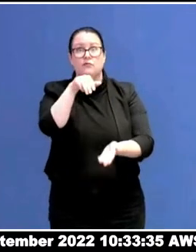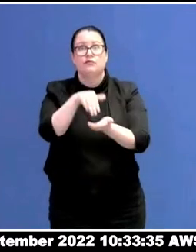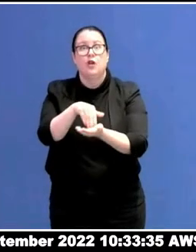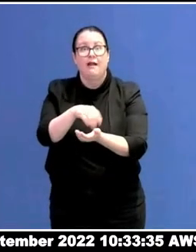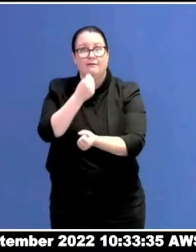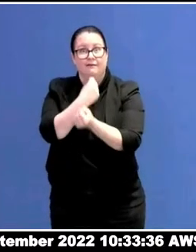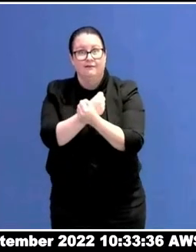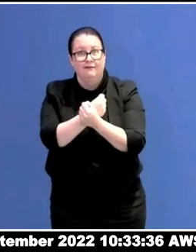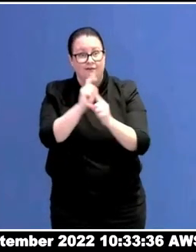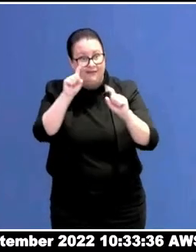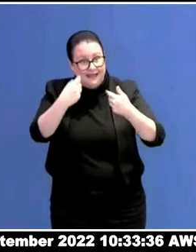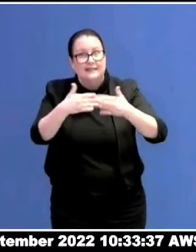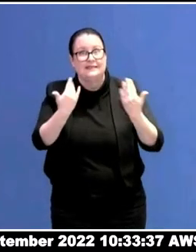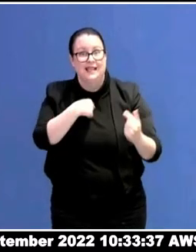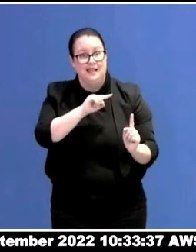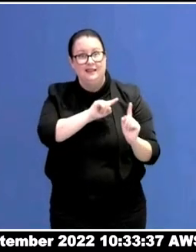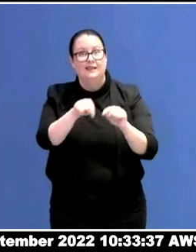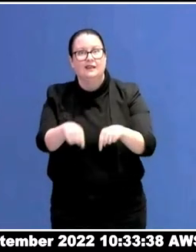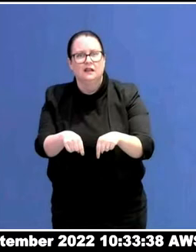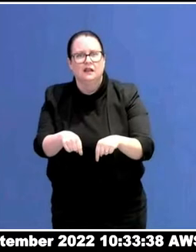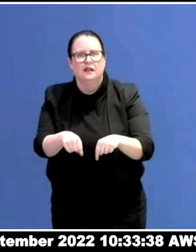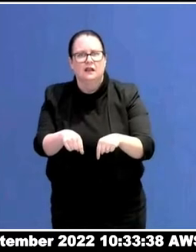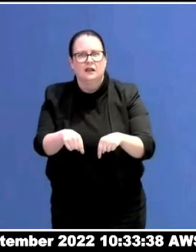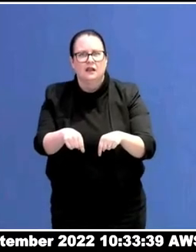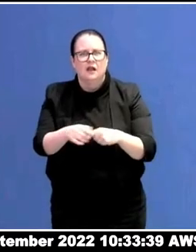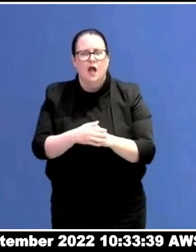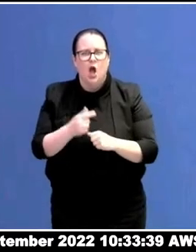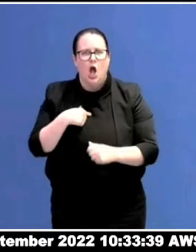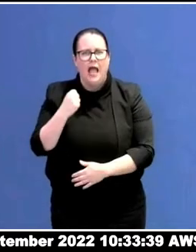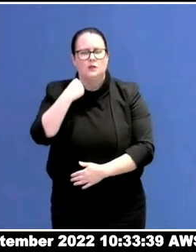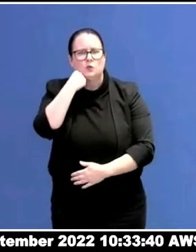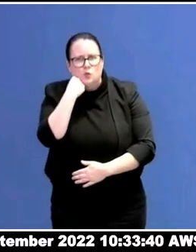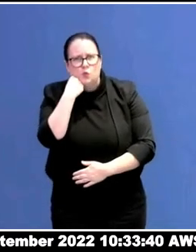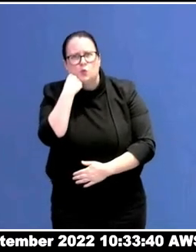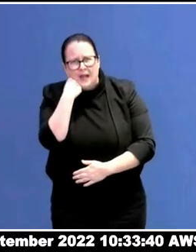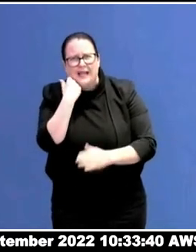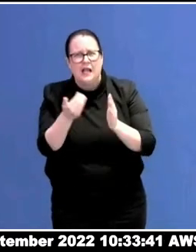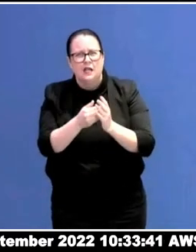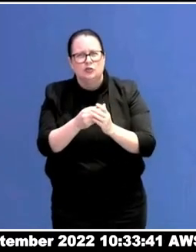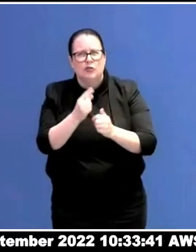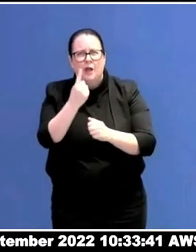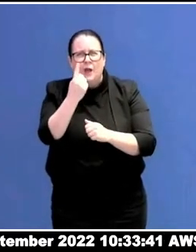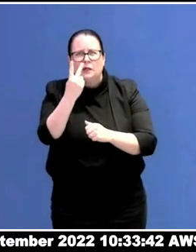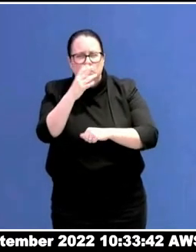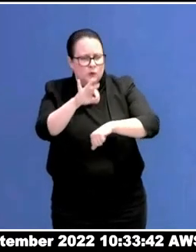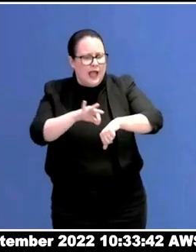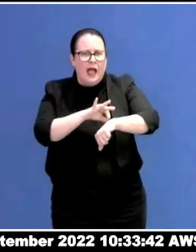detention centre and was made to wait an additional couple of hours when I would have